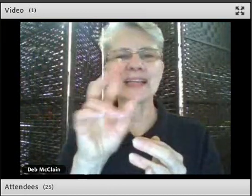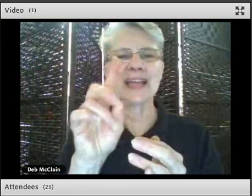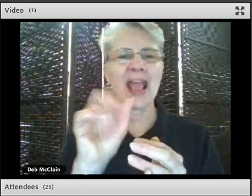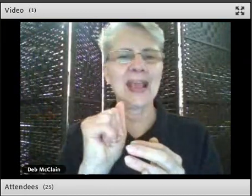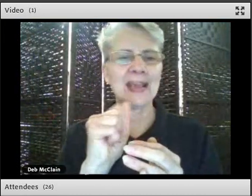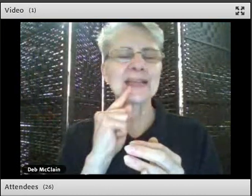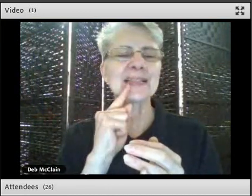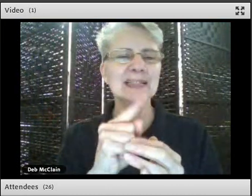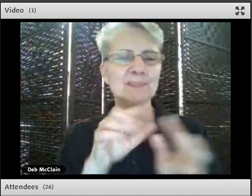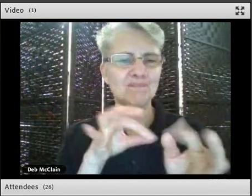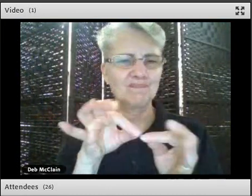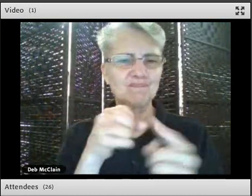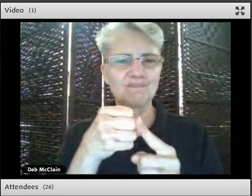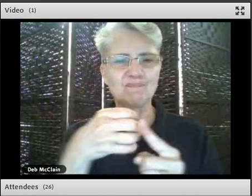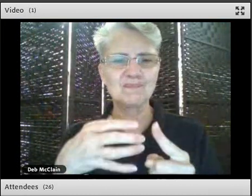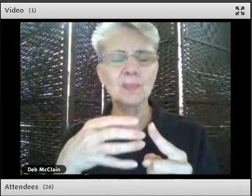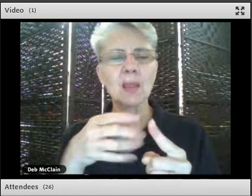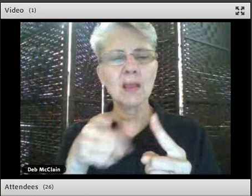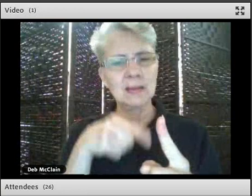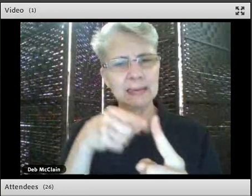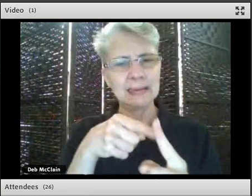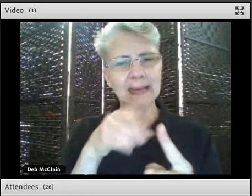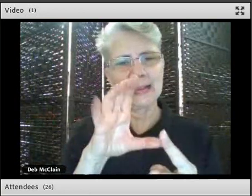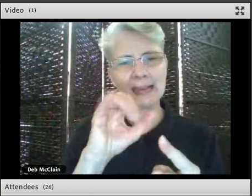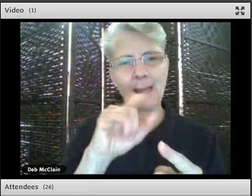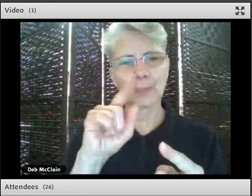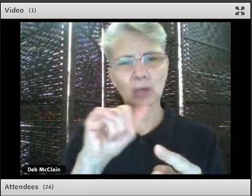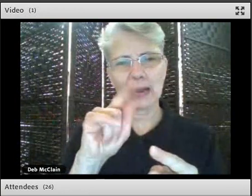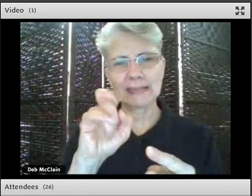that is the same as what we saw with AACR2,